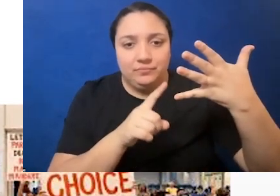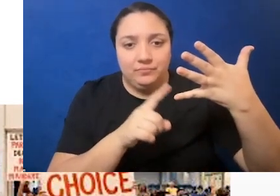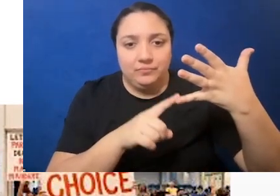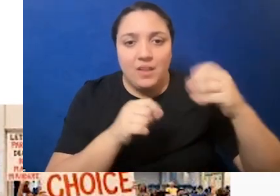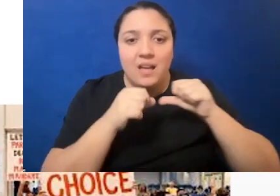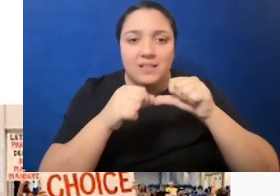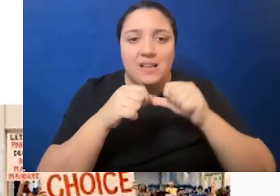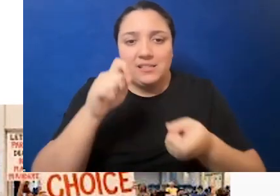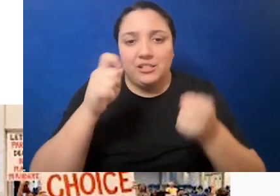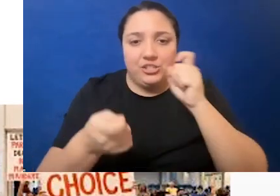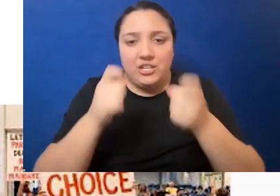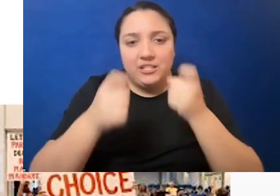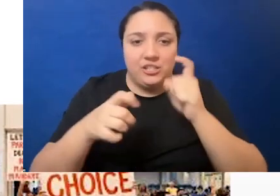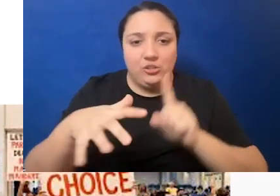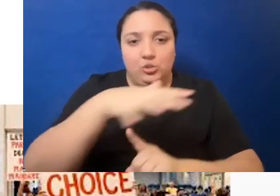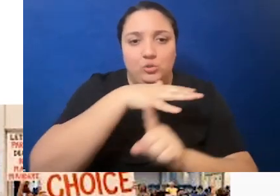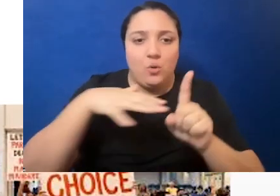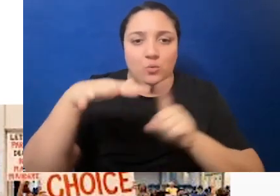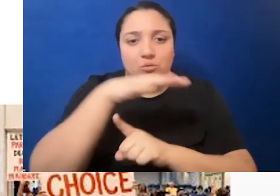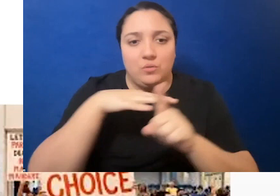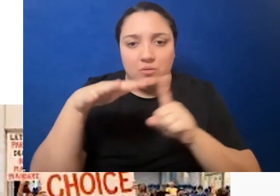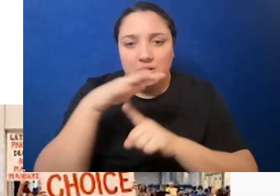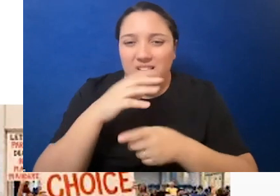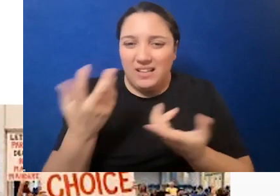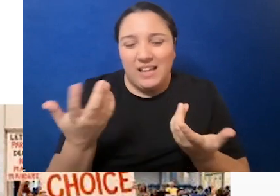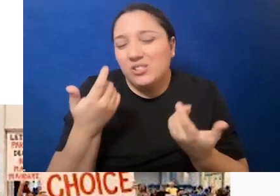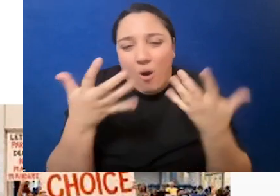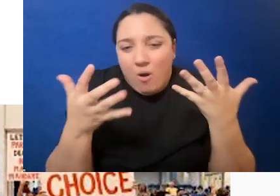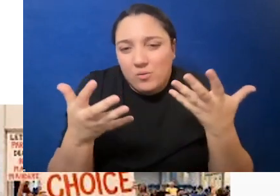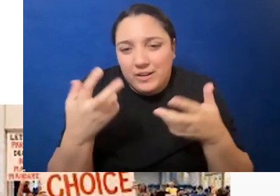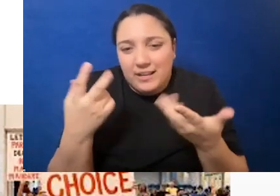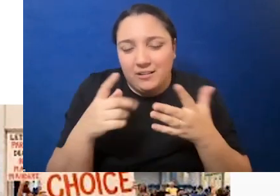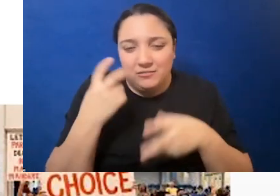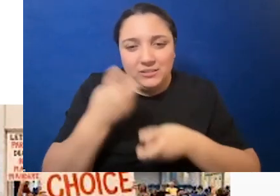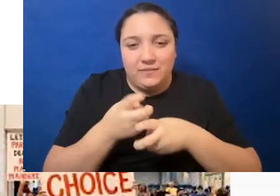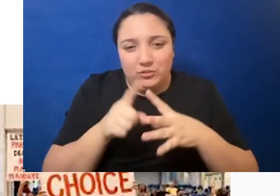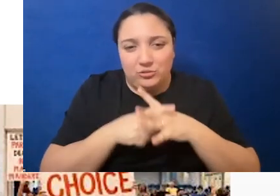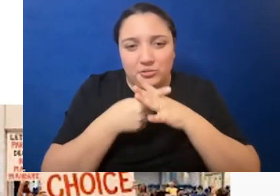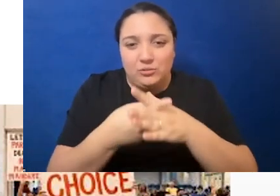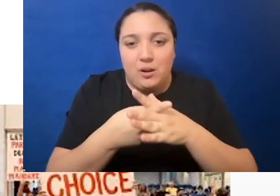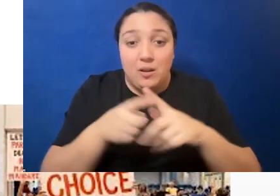SO THE SOCIAL LANDSCAPE ASK A STUDENT, IT IS DIFFICULT TO START WITH, BUT THE PANDEMIC